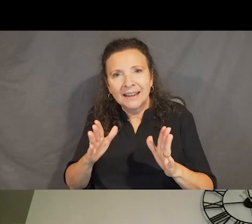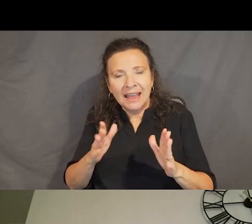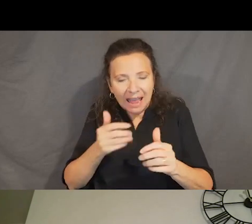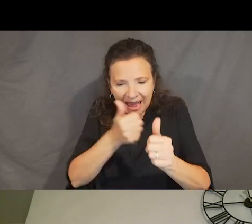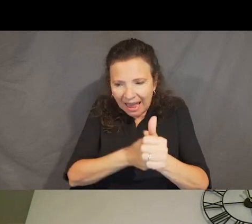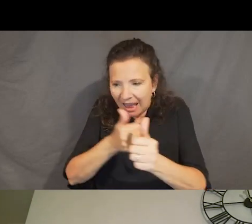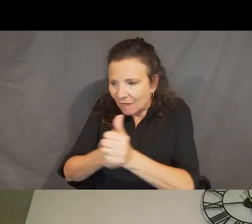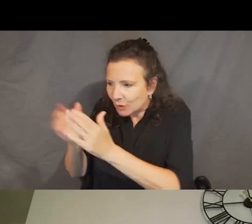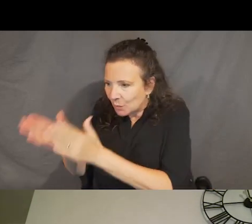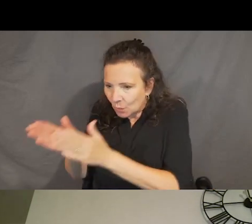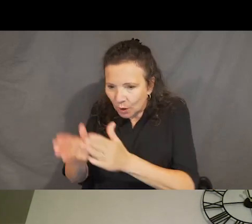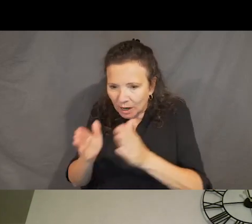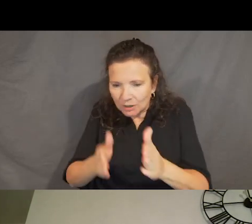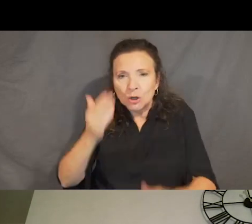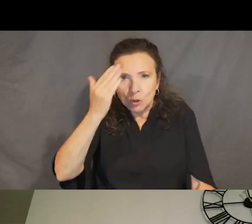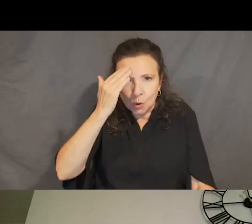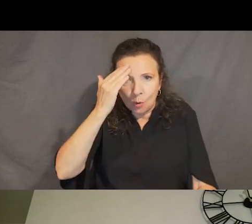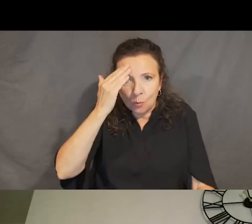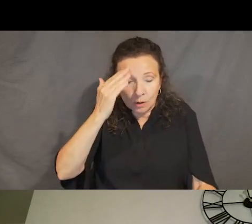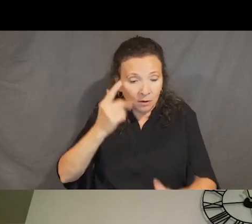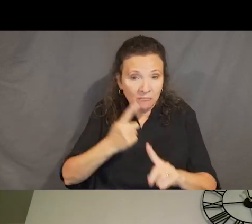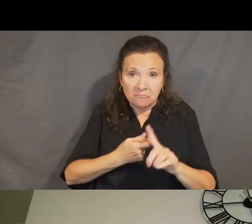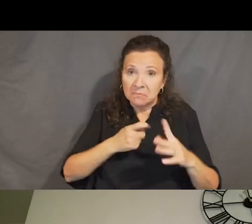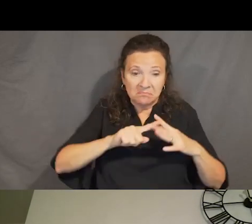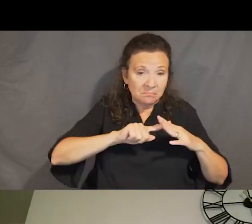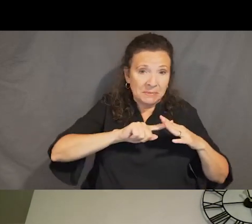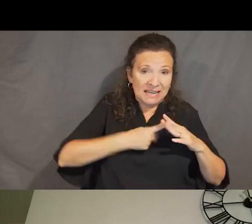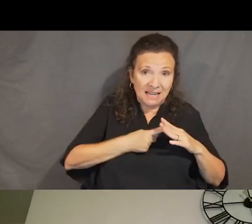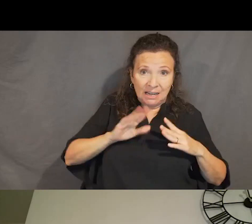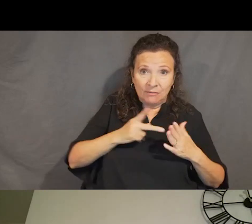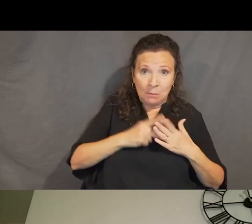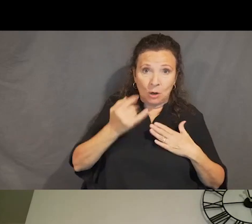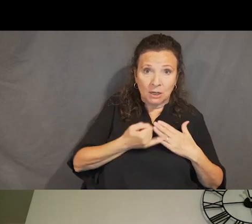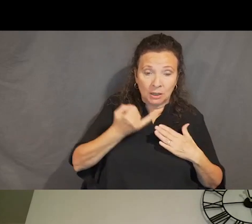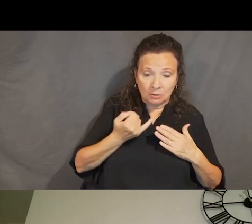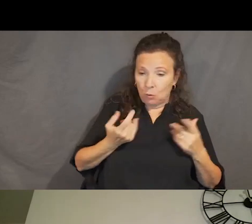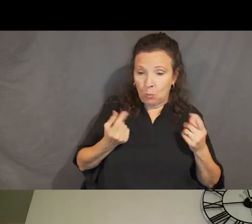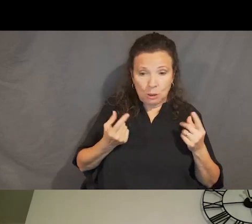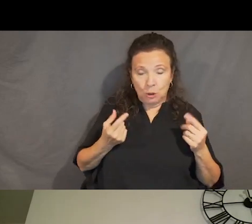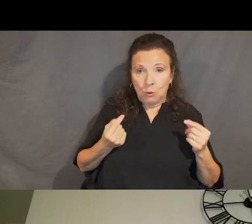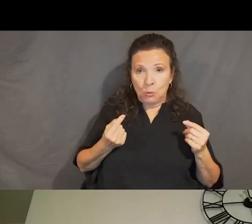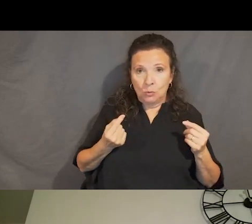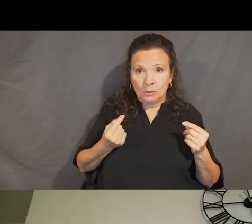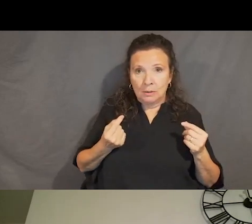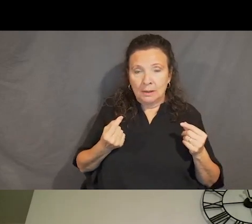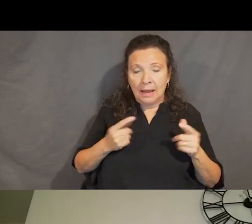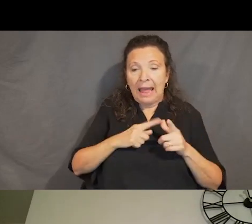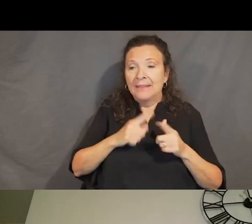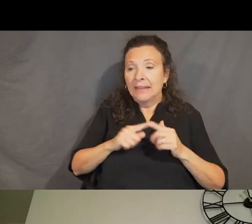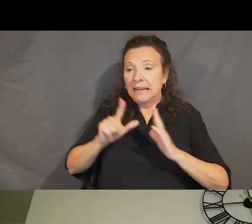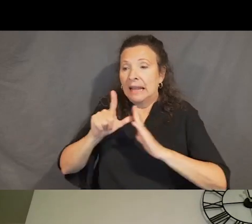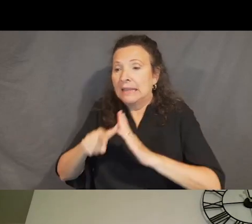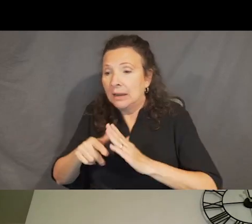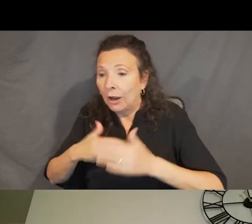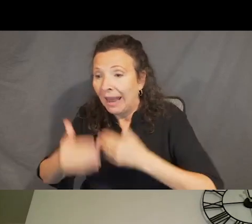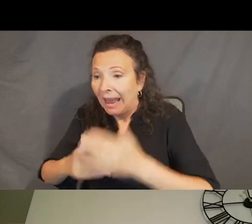the start of their project what they need to do and instead of backtracking later on, they will